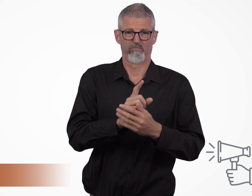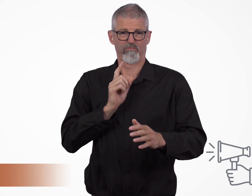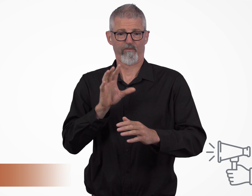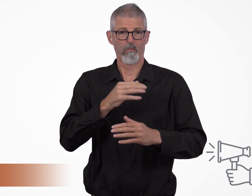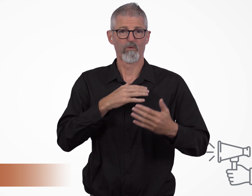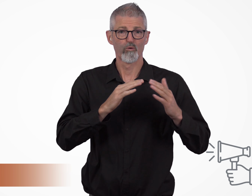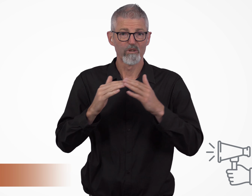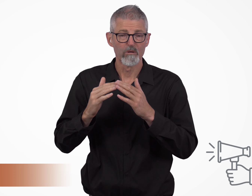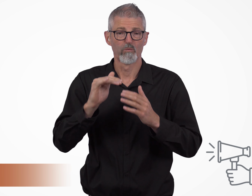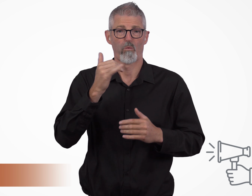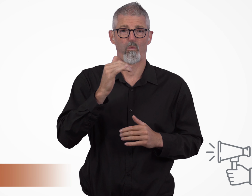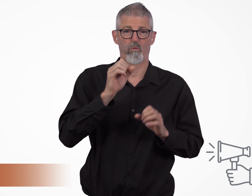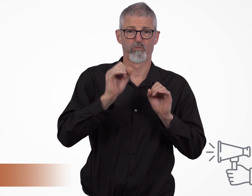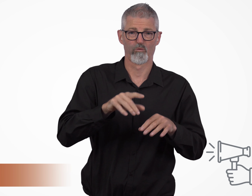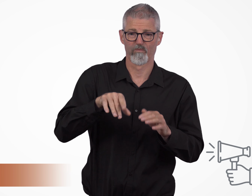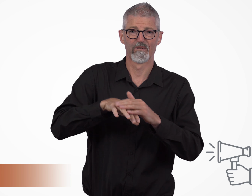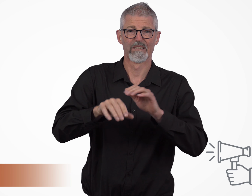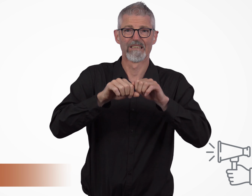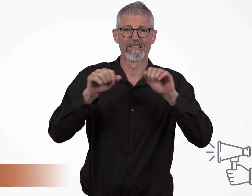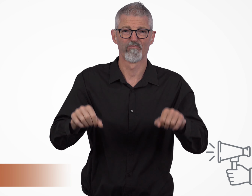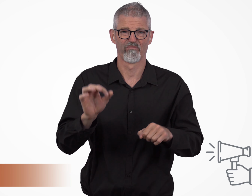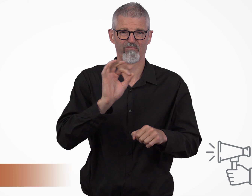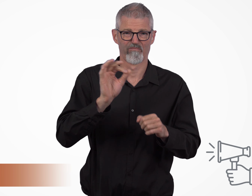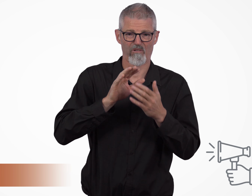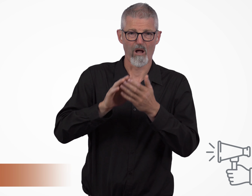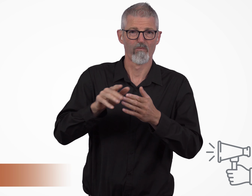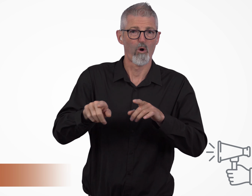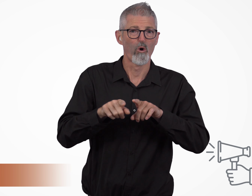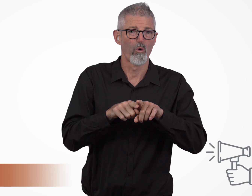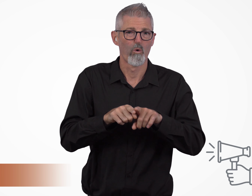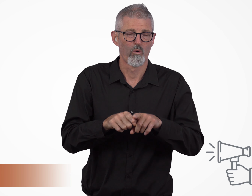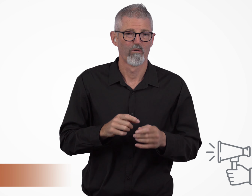isolating my child from our local community or a system that doesn’t support her to learn.